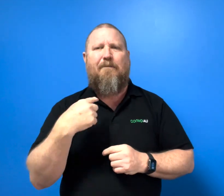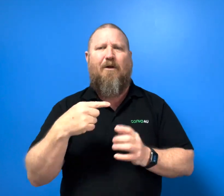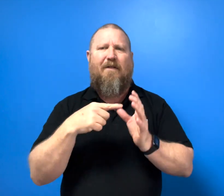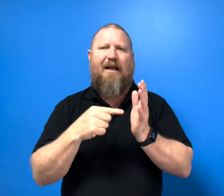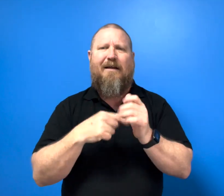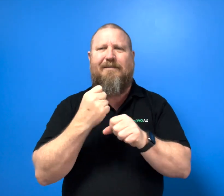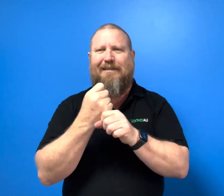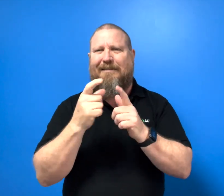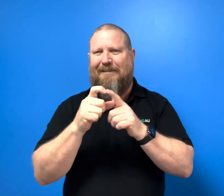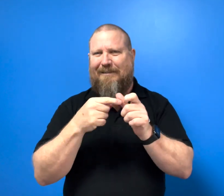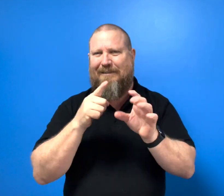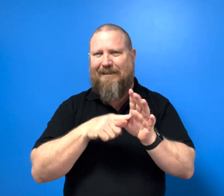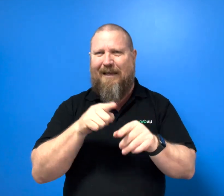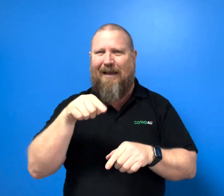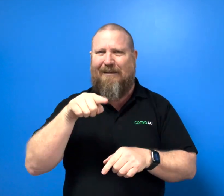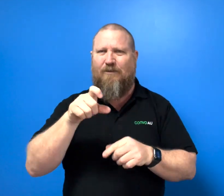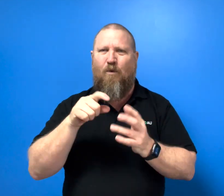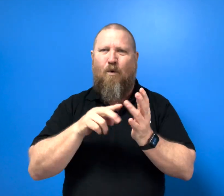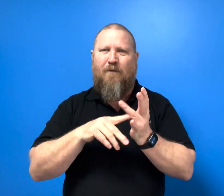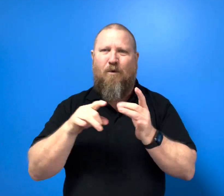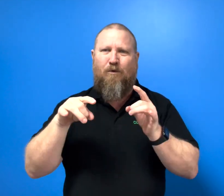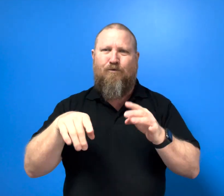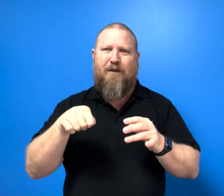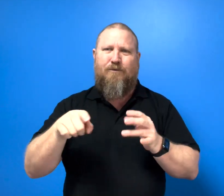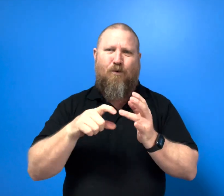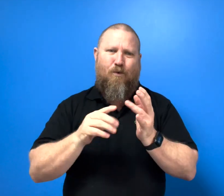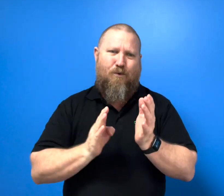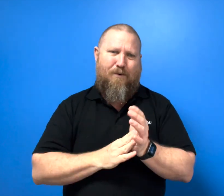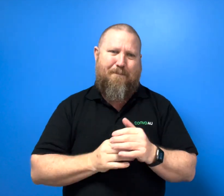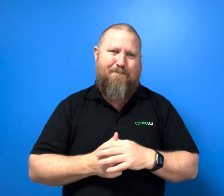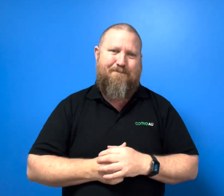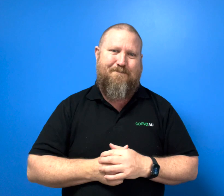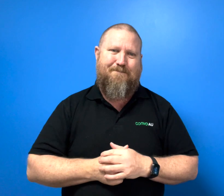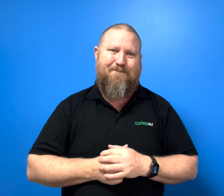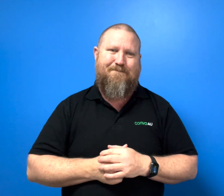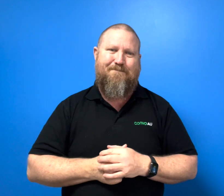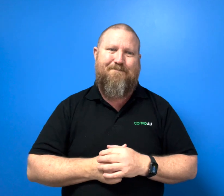how our service has made a difference for you - let us know. please email us at gday@convoaustralia.com.